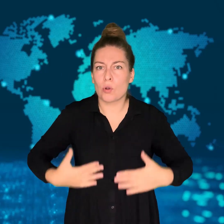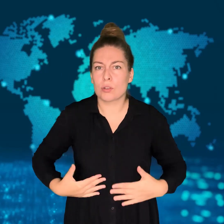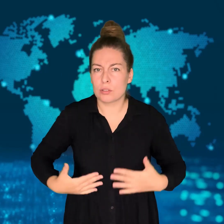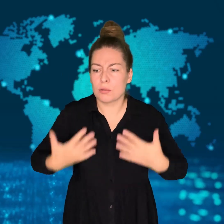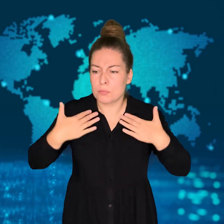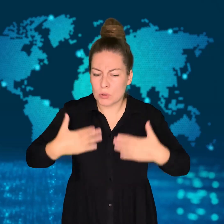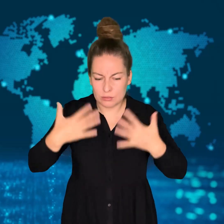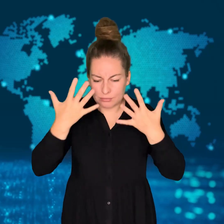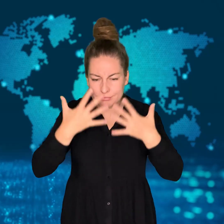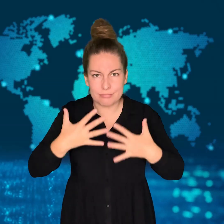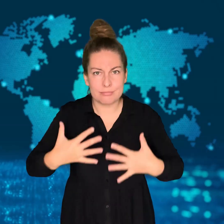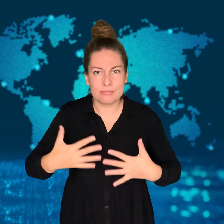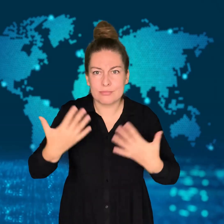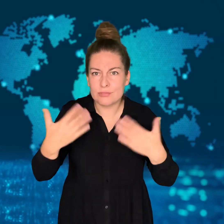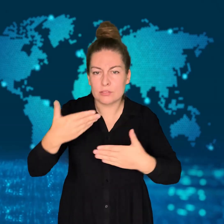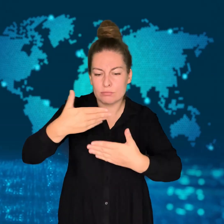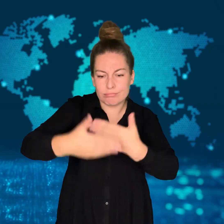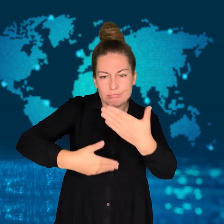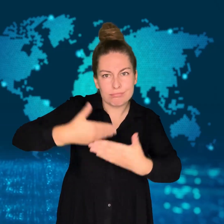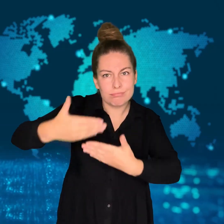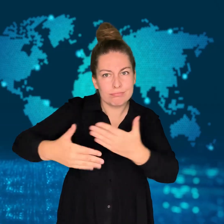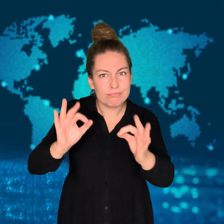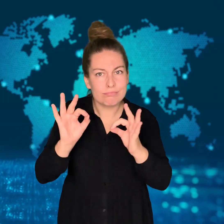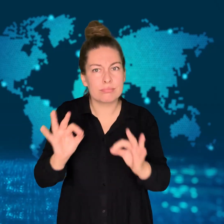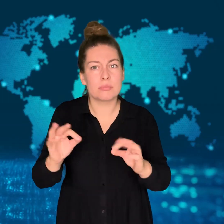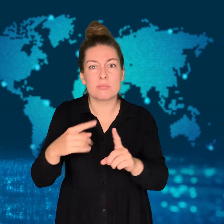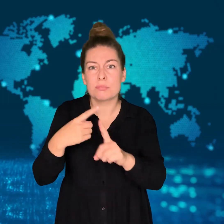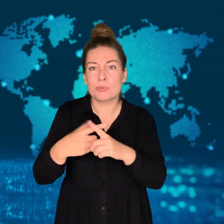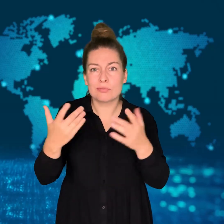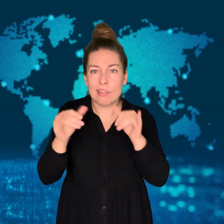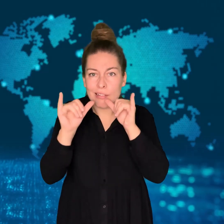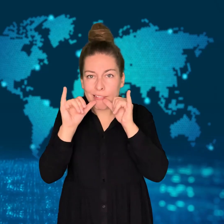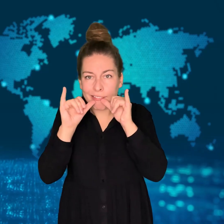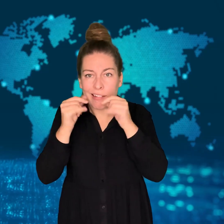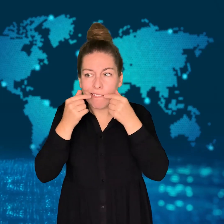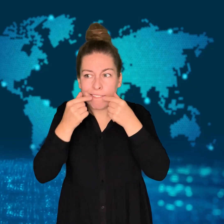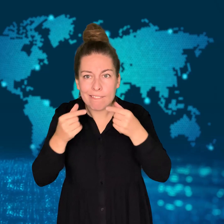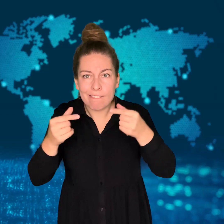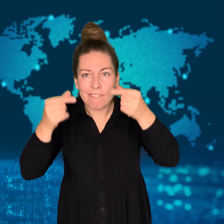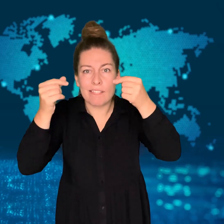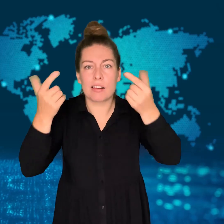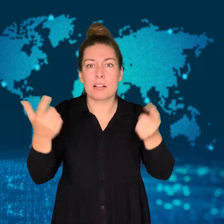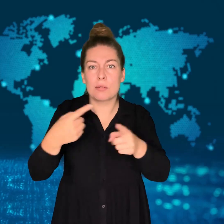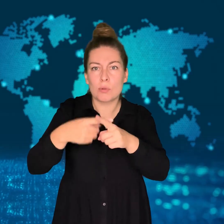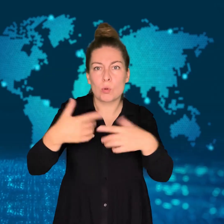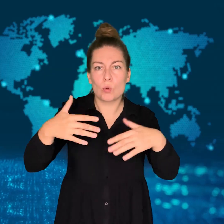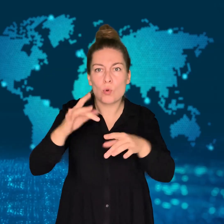partially mummified corpses, wild boar teeth,